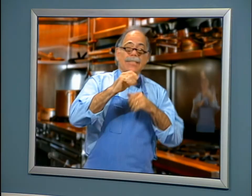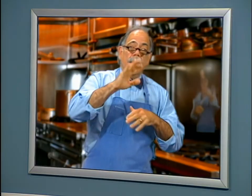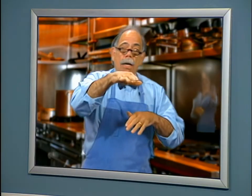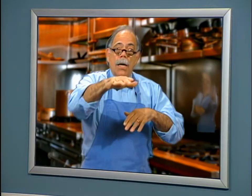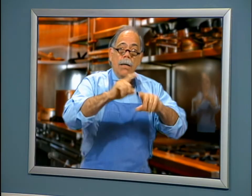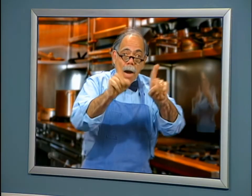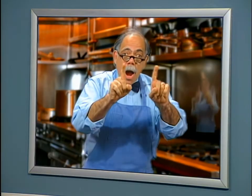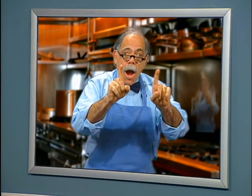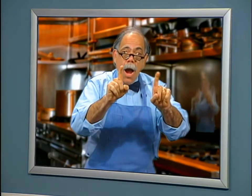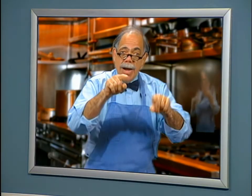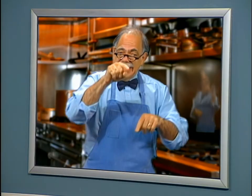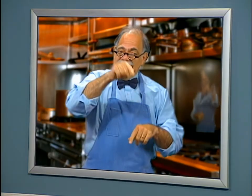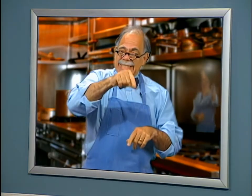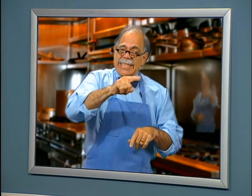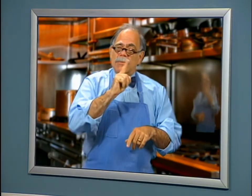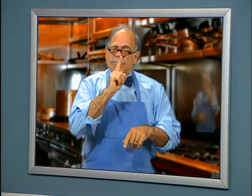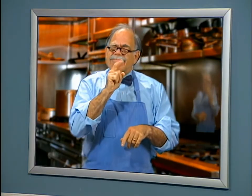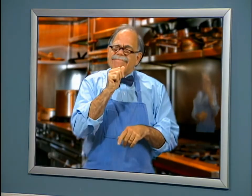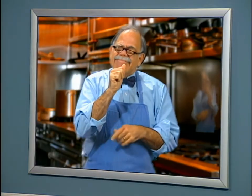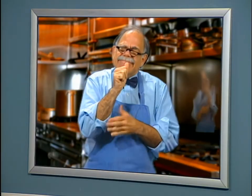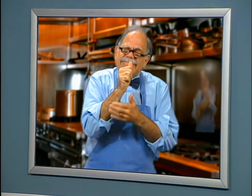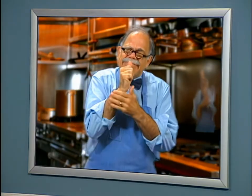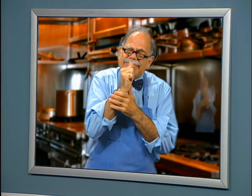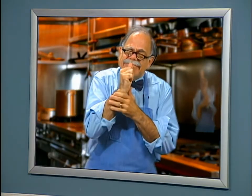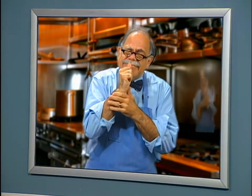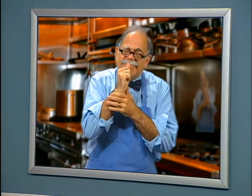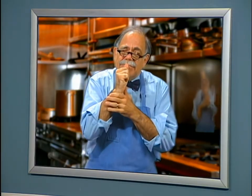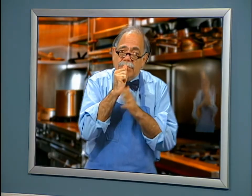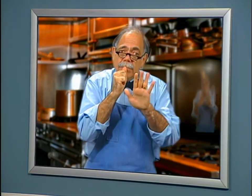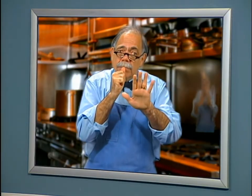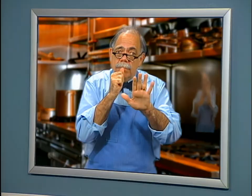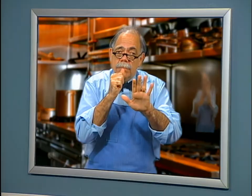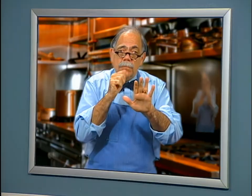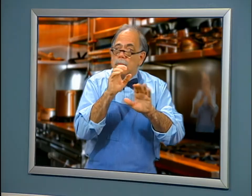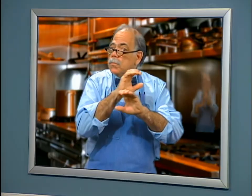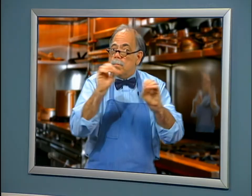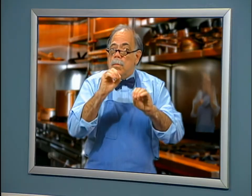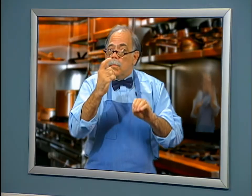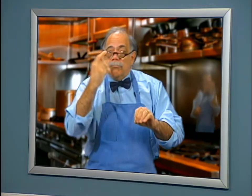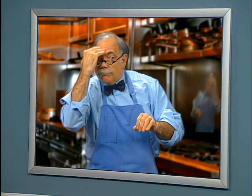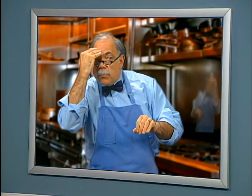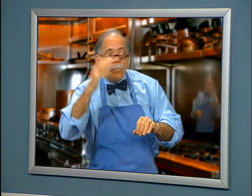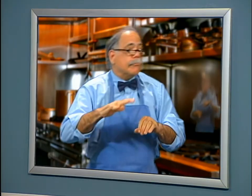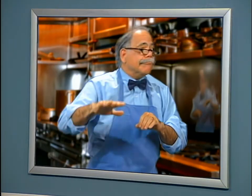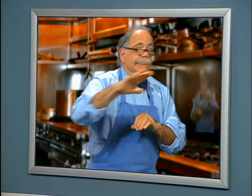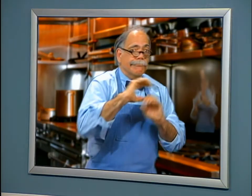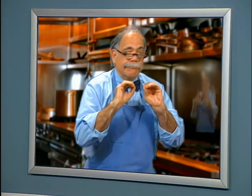THE YOUNG BOY WHO EVERY TIME HE TOLD A LIE HIS NOSE GREW LONGER AND LONGER AND LONGER AND LONGER.